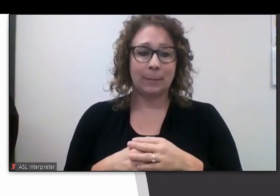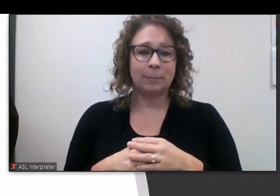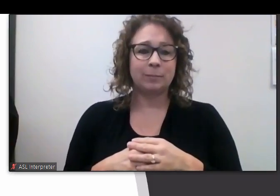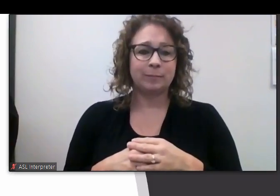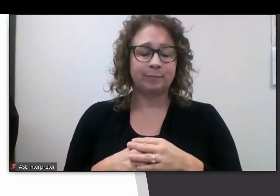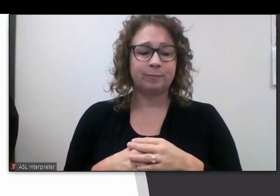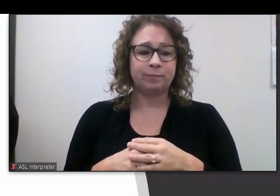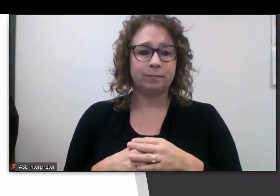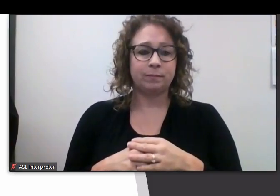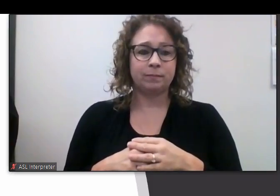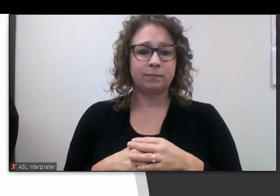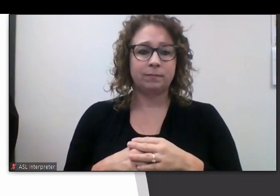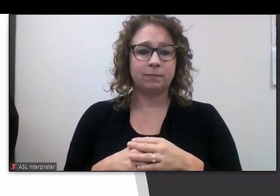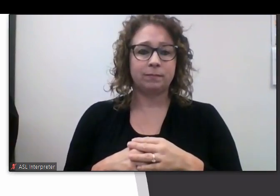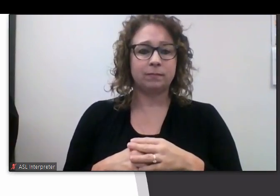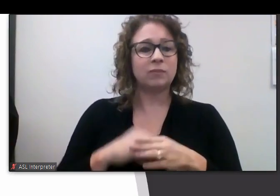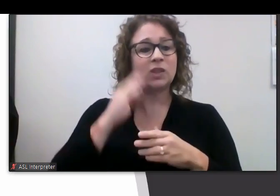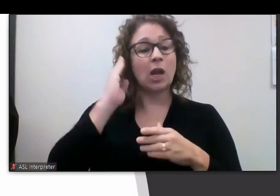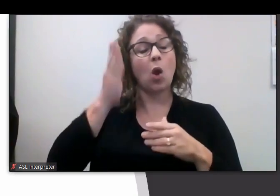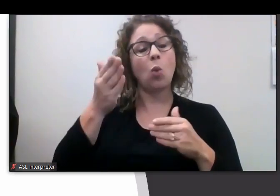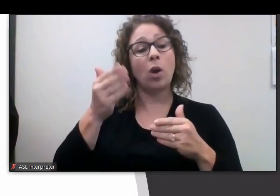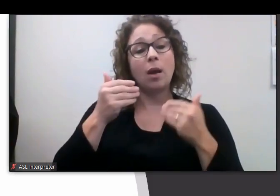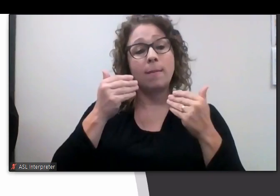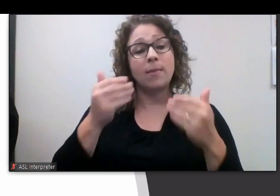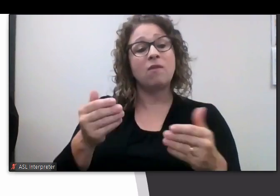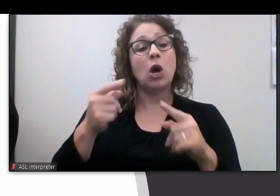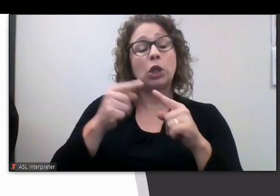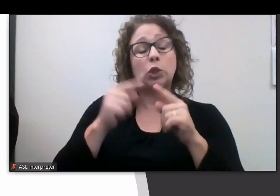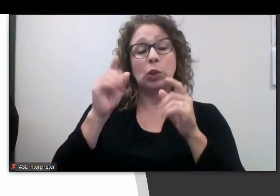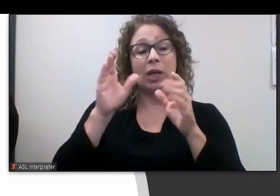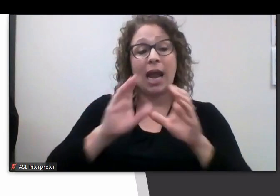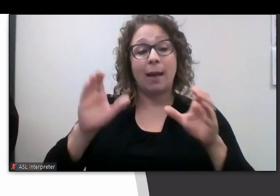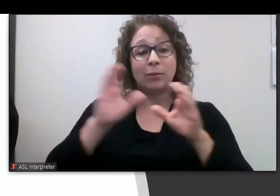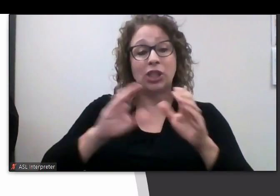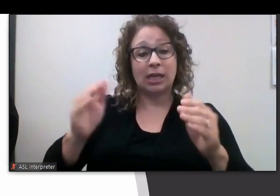We're going to move on to captioning next.